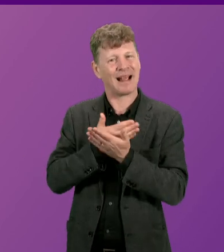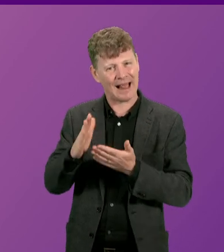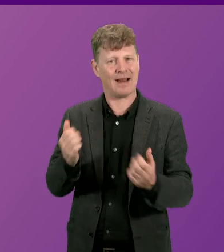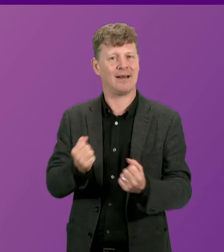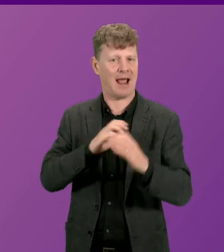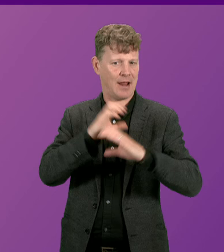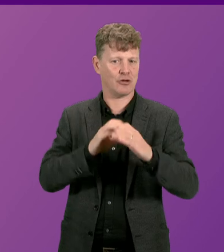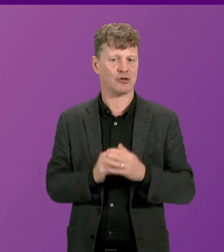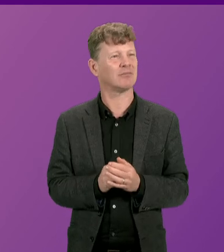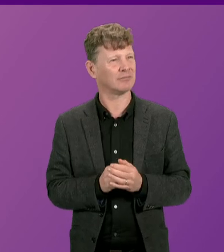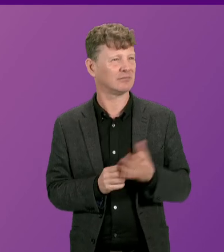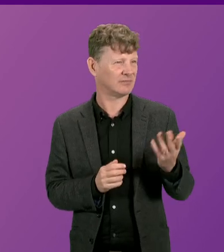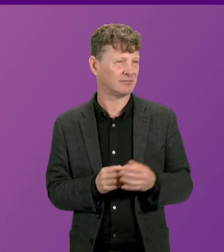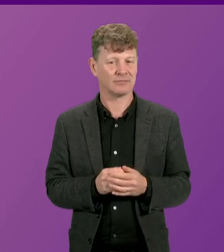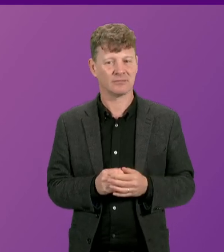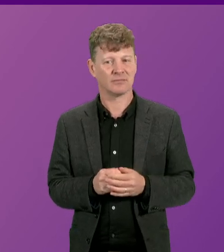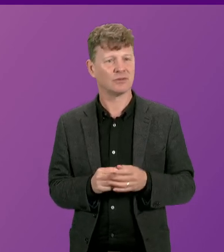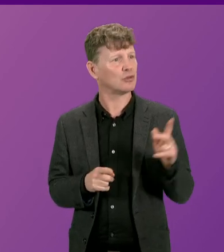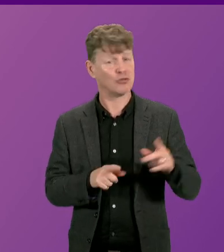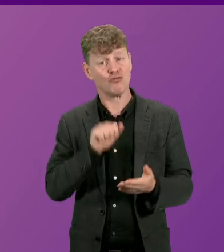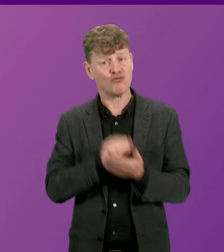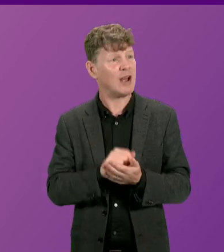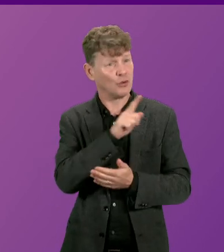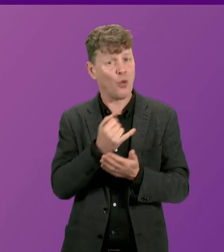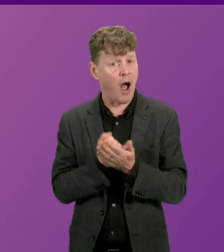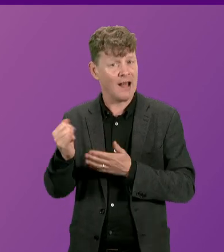So it is “hopelessly ideological and anti-science”.